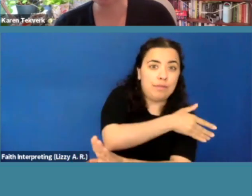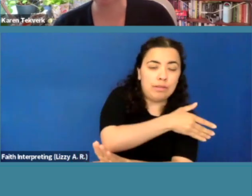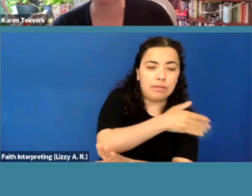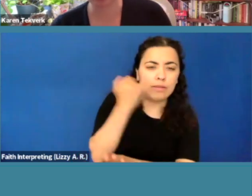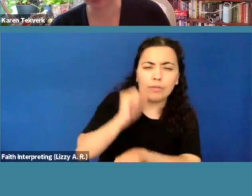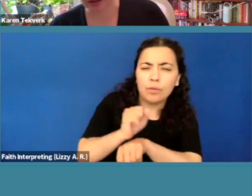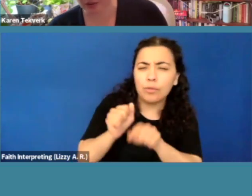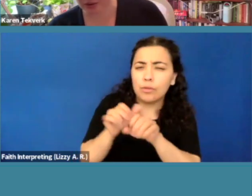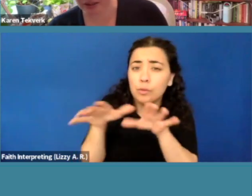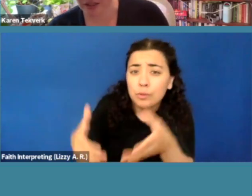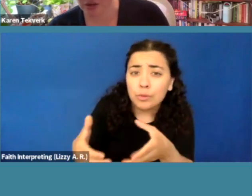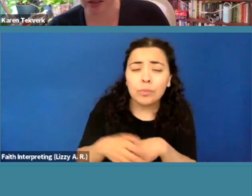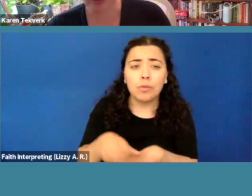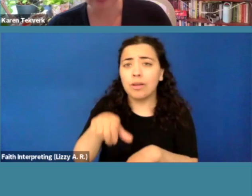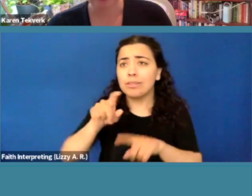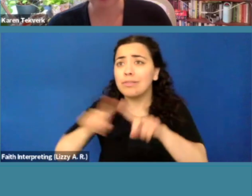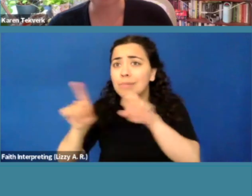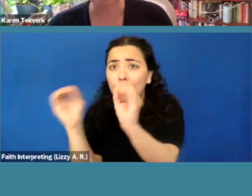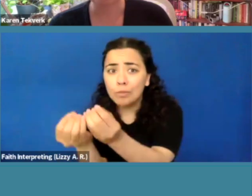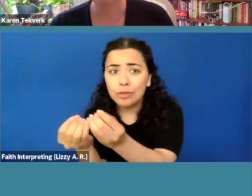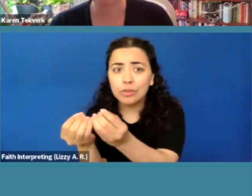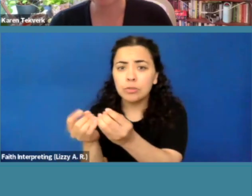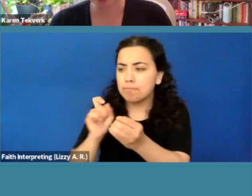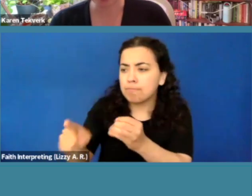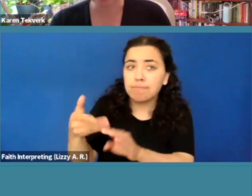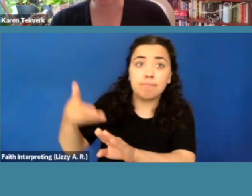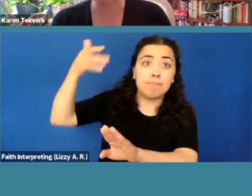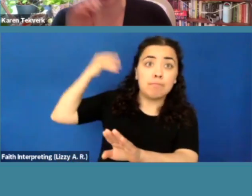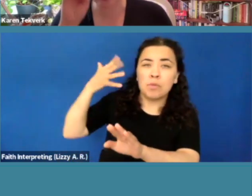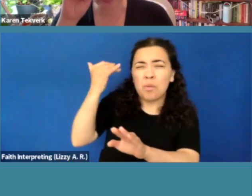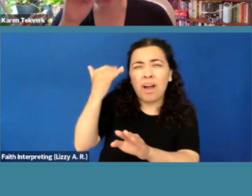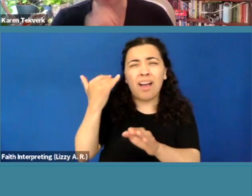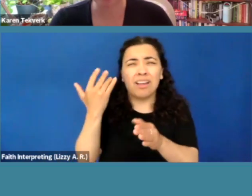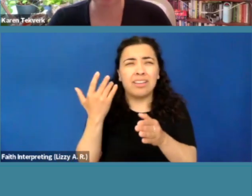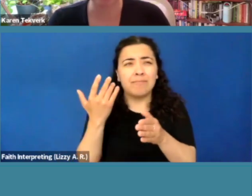if you're working with another organization, because it can take weeks to book a service provider,